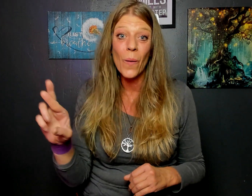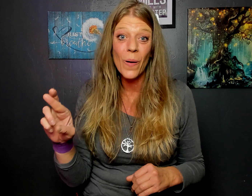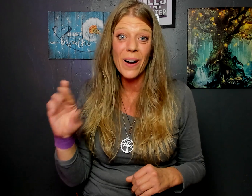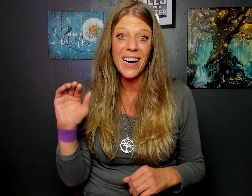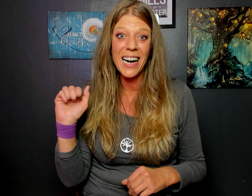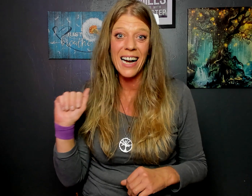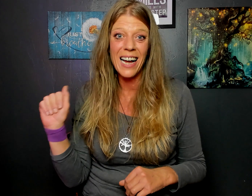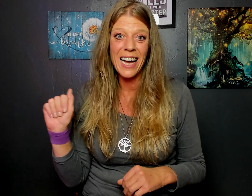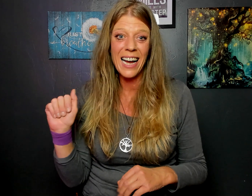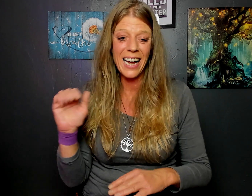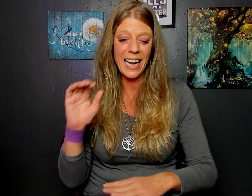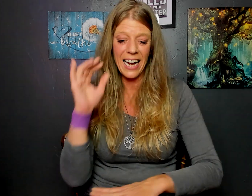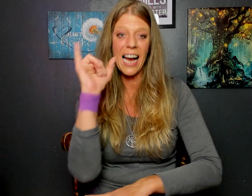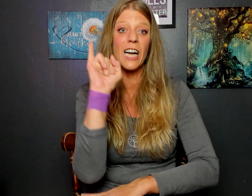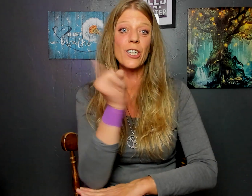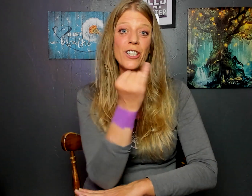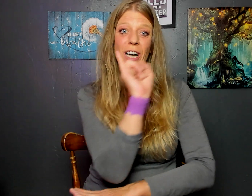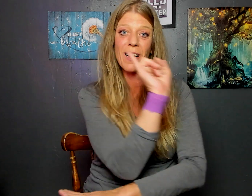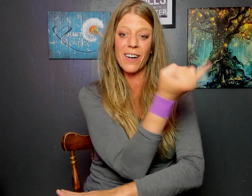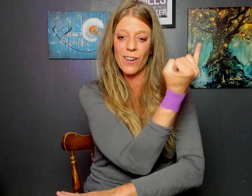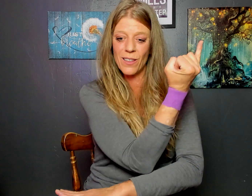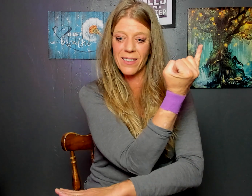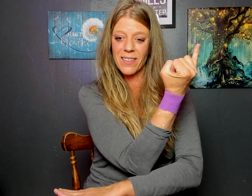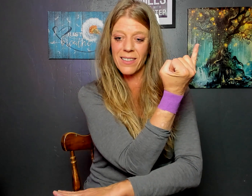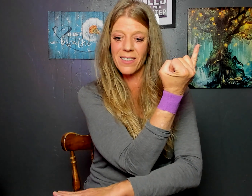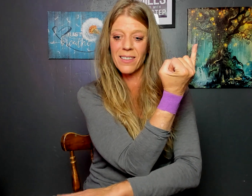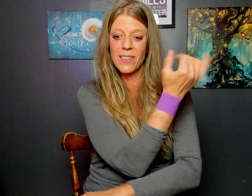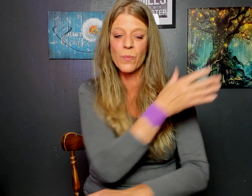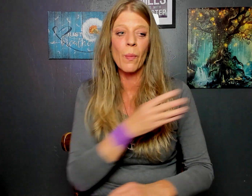Or a JUNGLE.